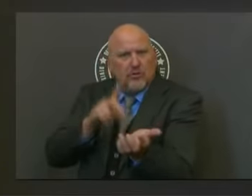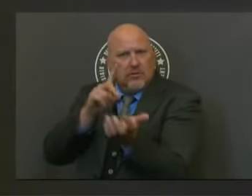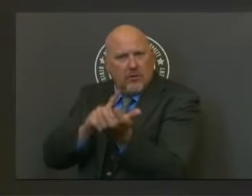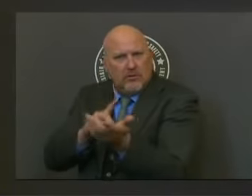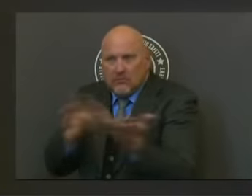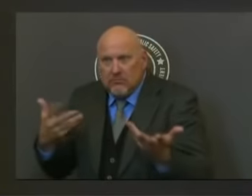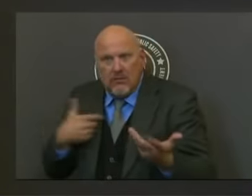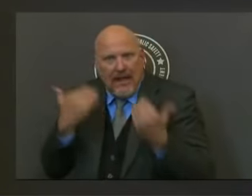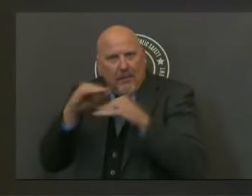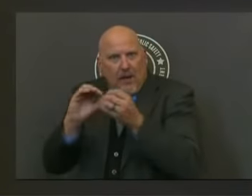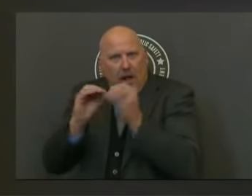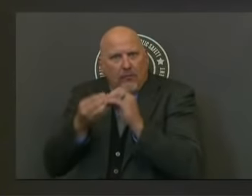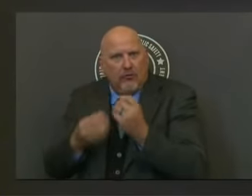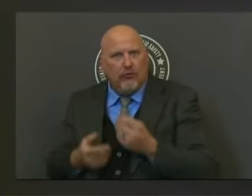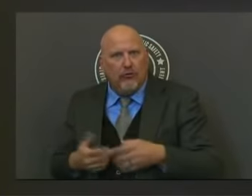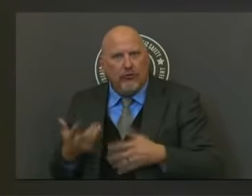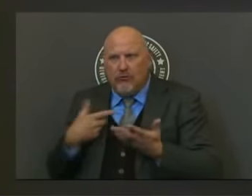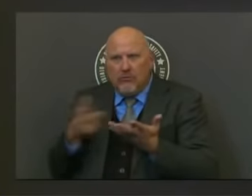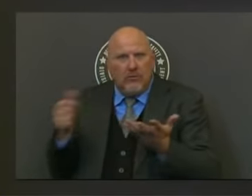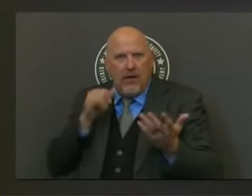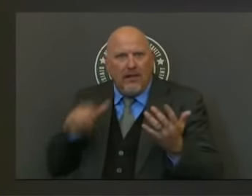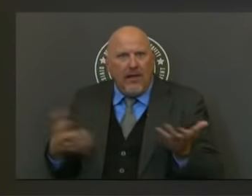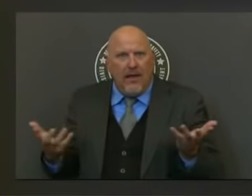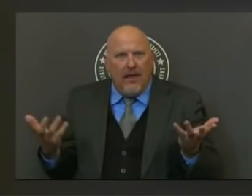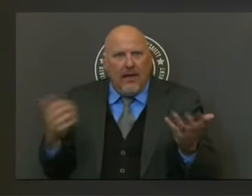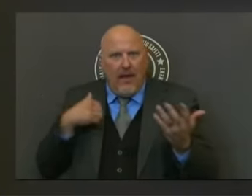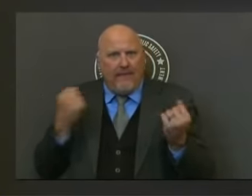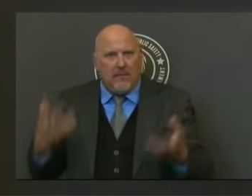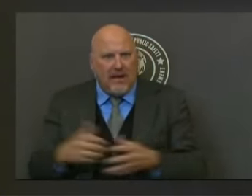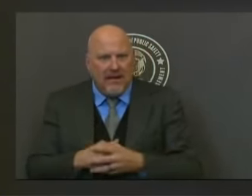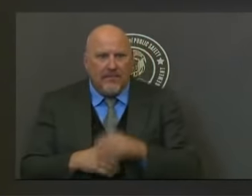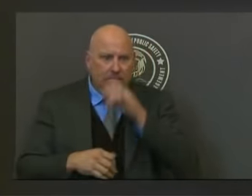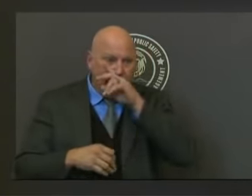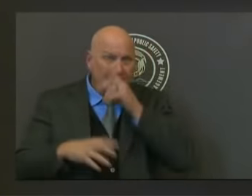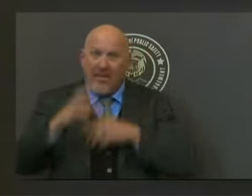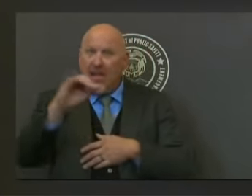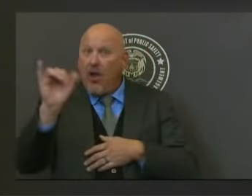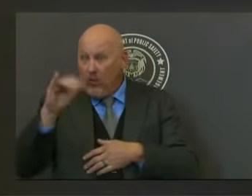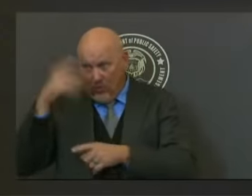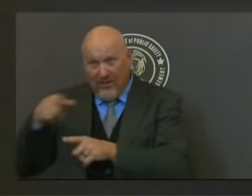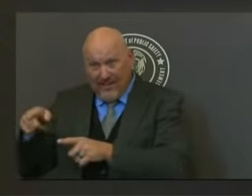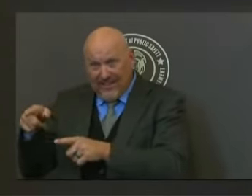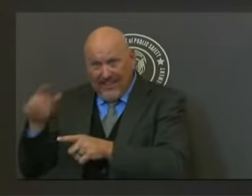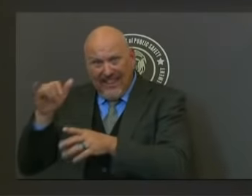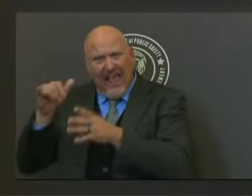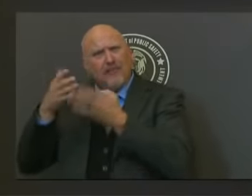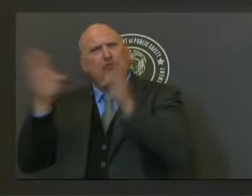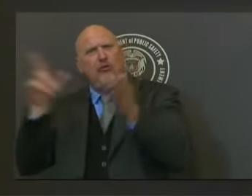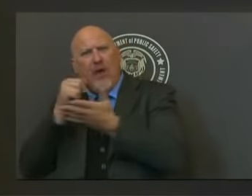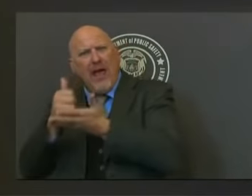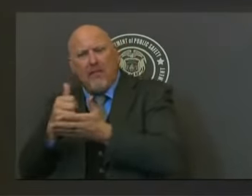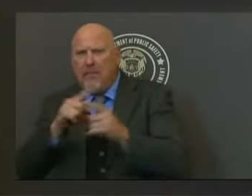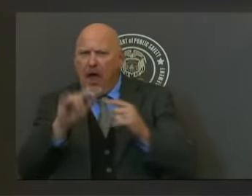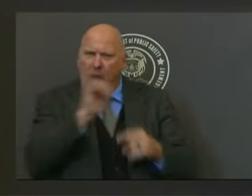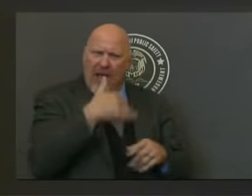researchers are environmental service staff they clean the beds clean the rooms and people